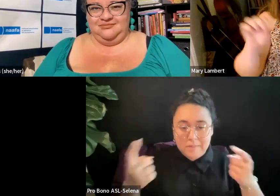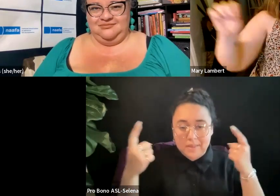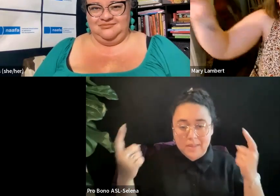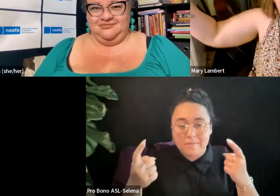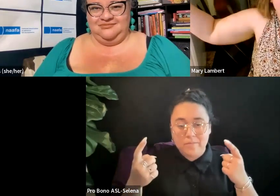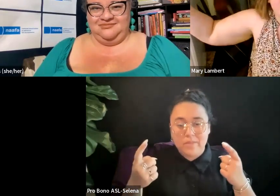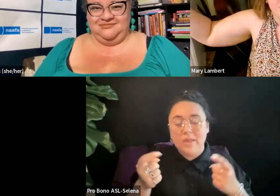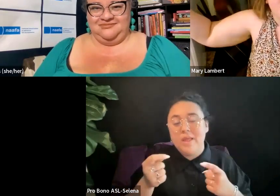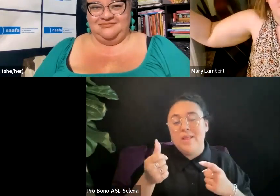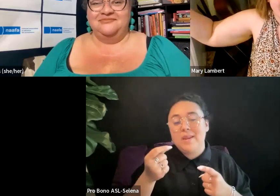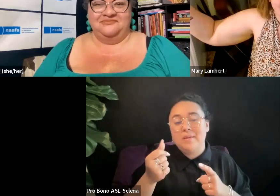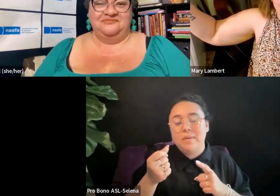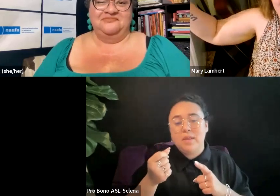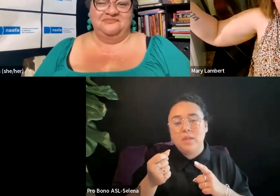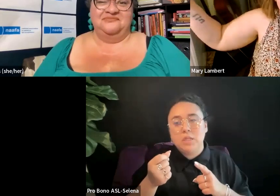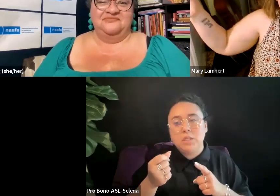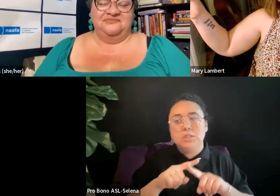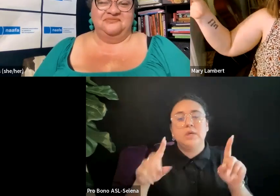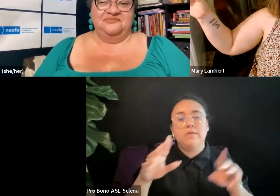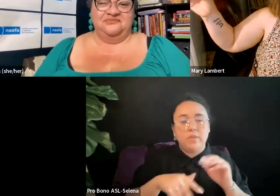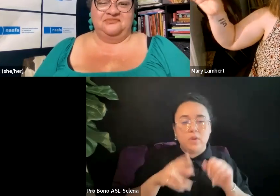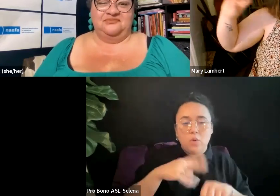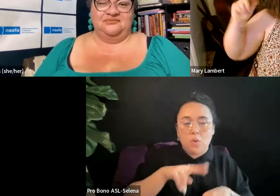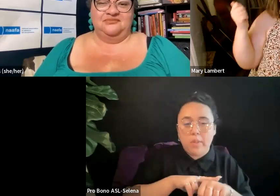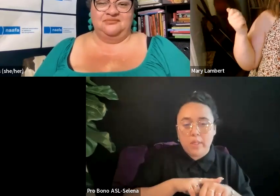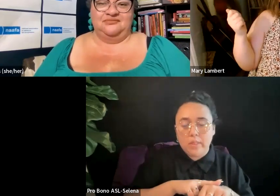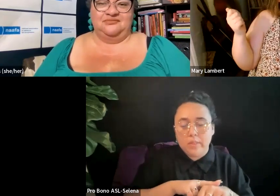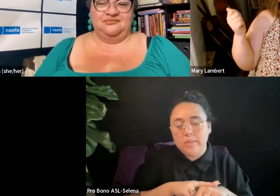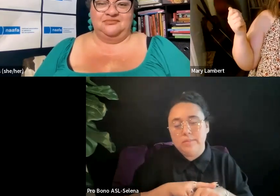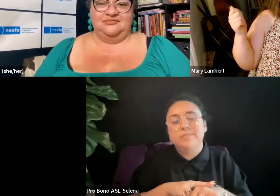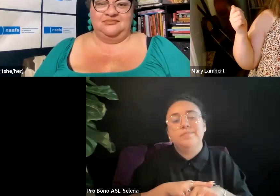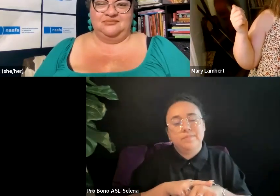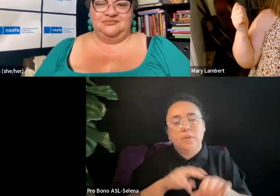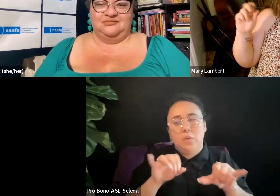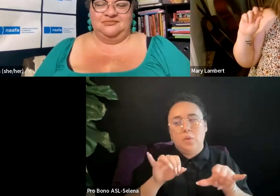a little bit out of the ordinary or out of the norm. That unlocked something for me.